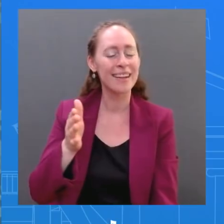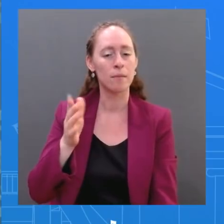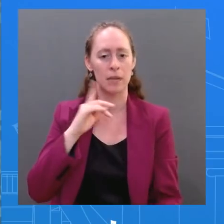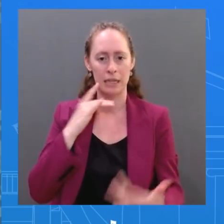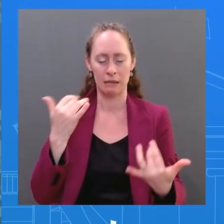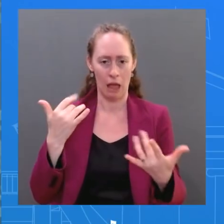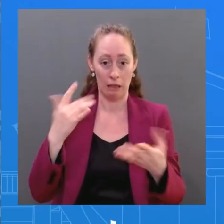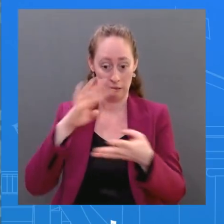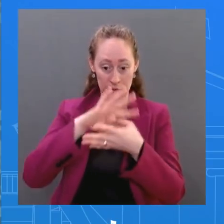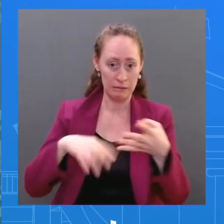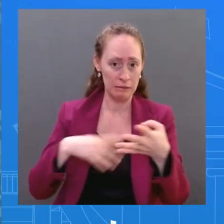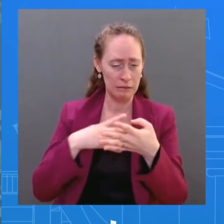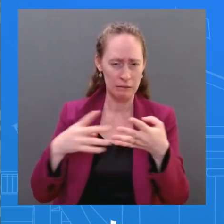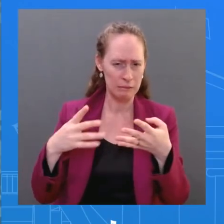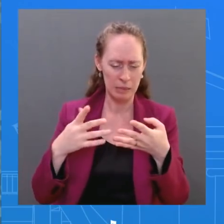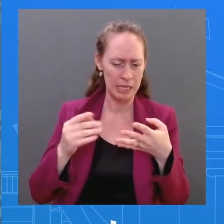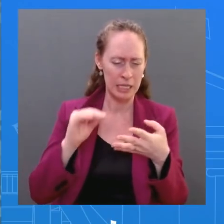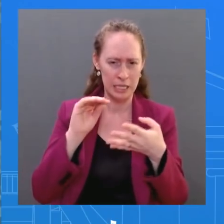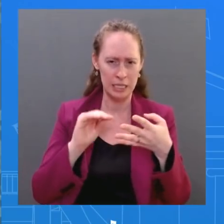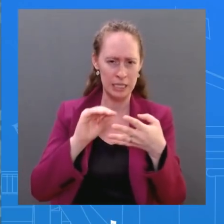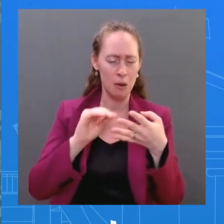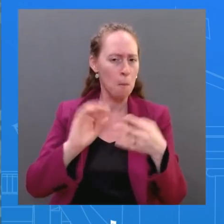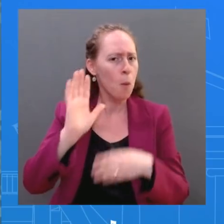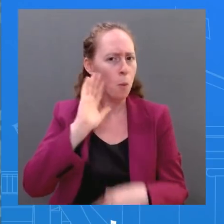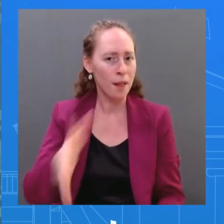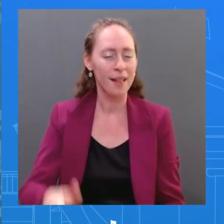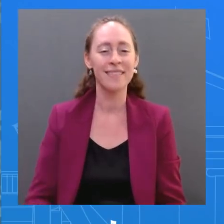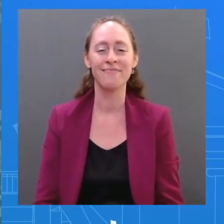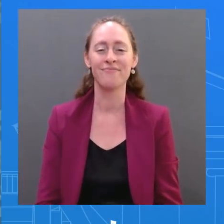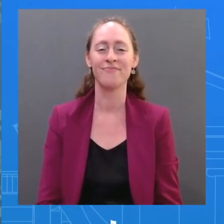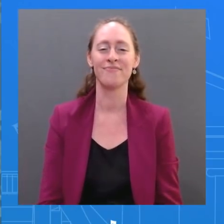But look, here's the thing: The President has been very clear he's going to do everything that he can,